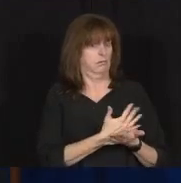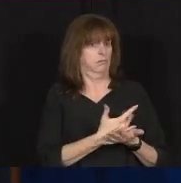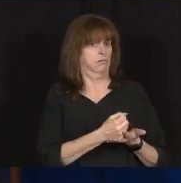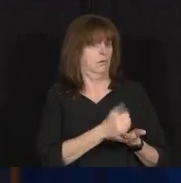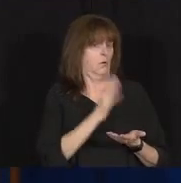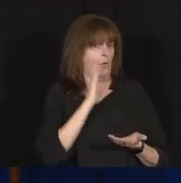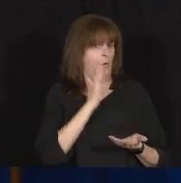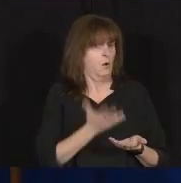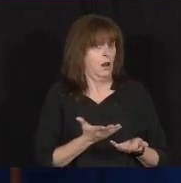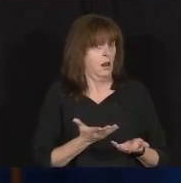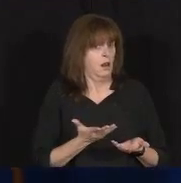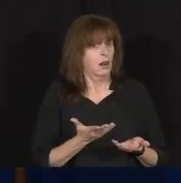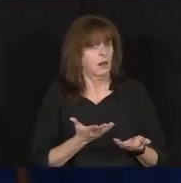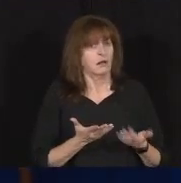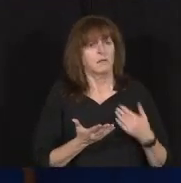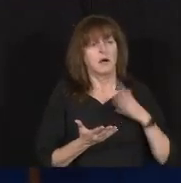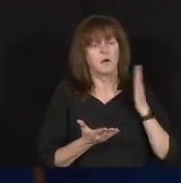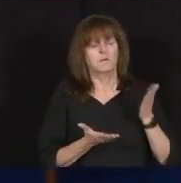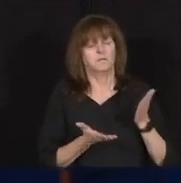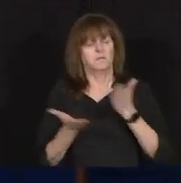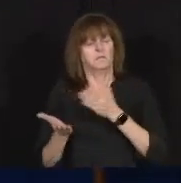answer that as well.